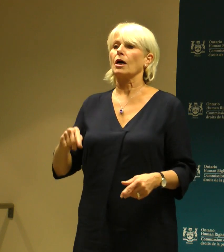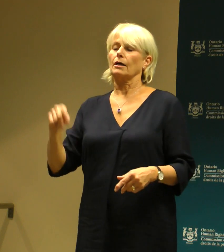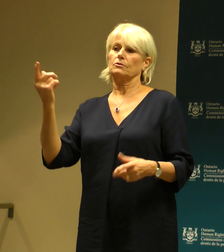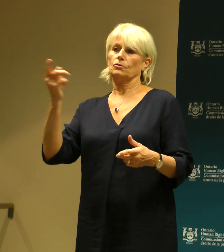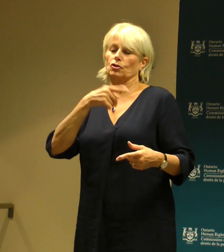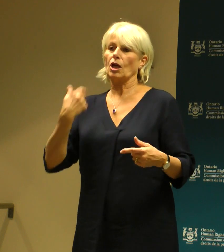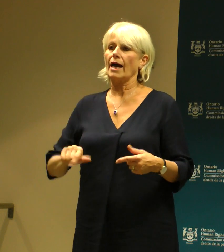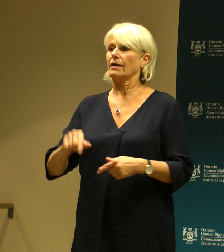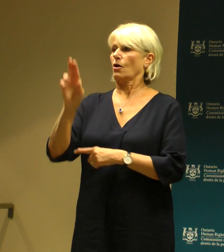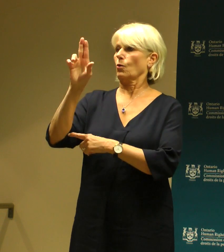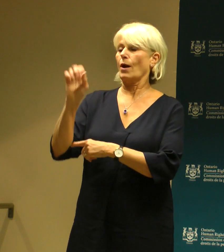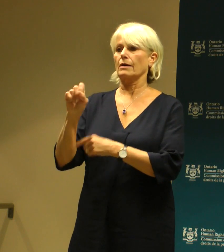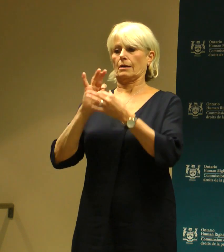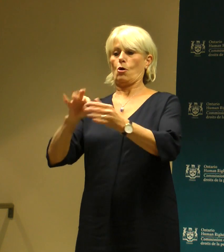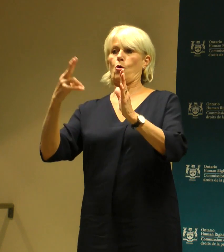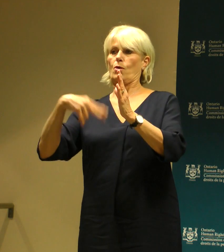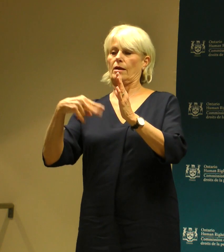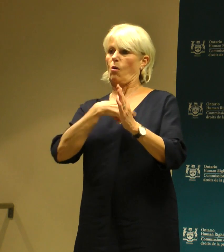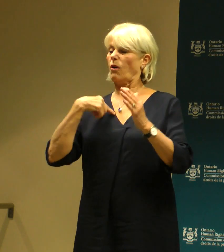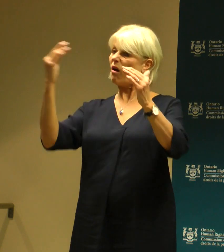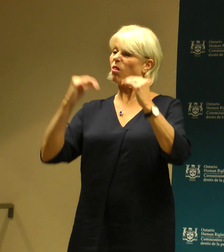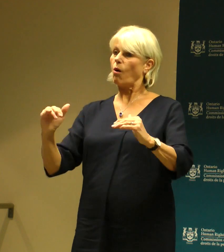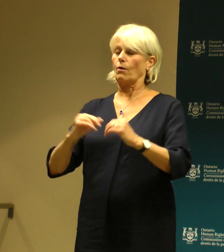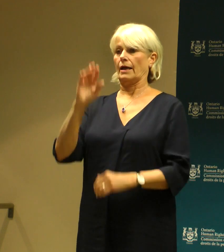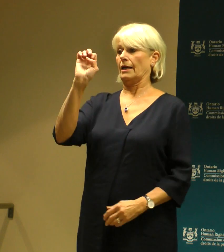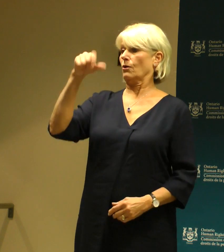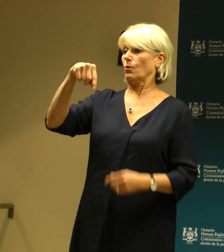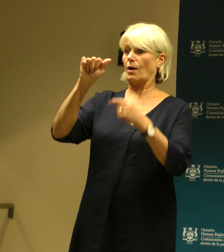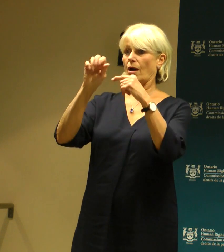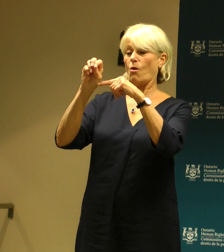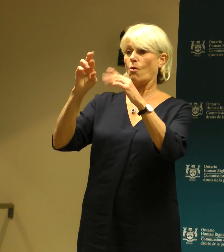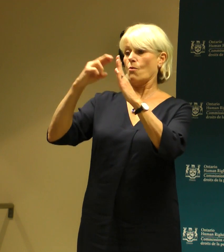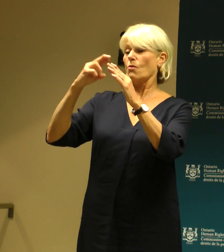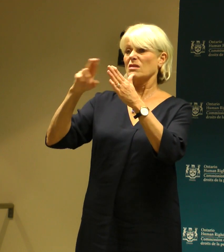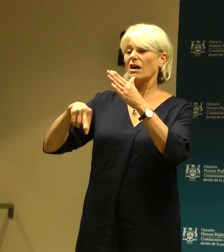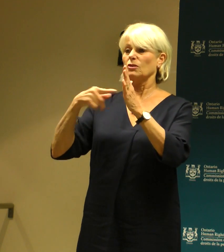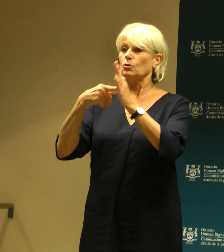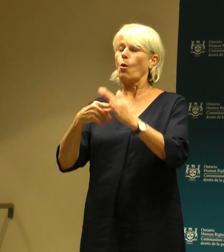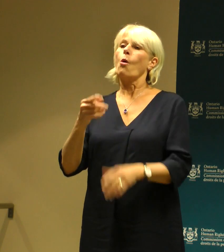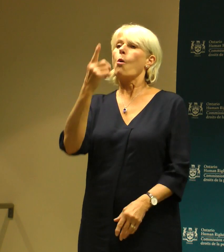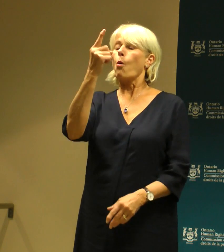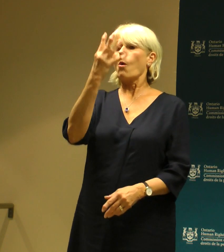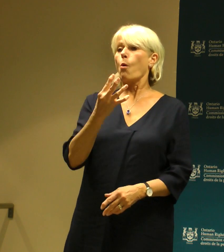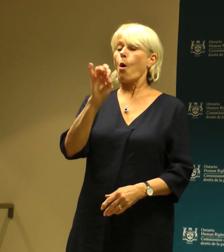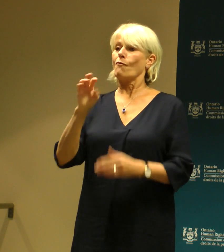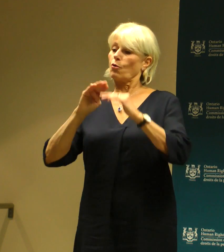and the United States in reading. EQAO results show that more than a quarter of Grade 3 students did not meet the